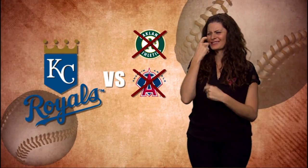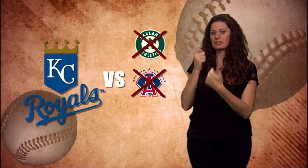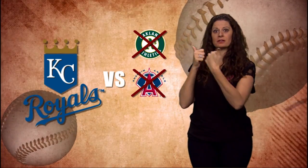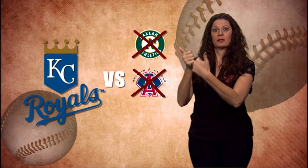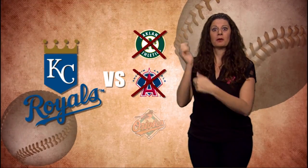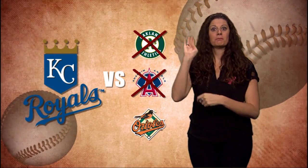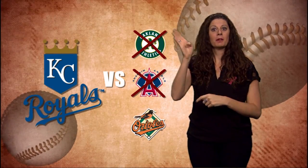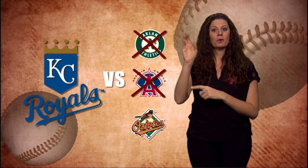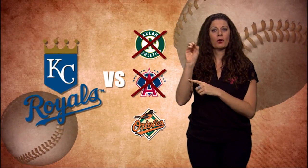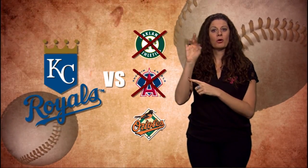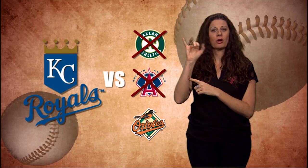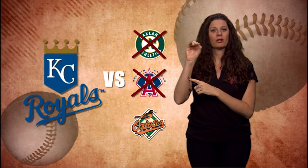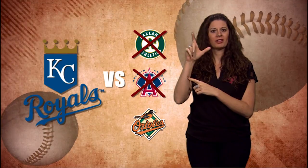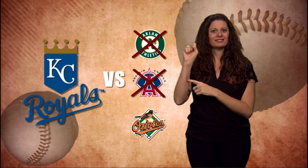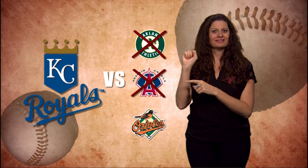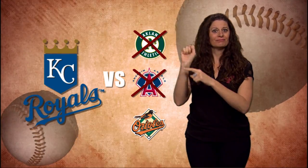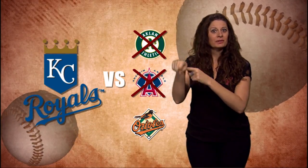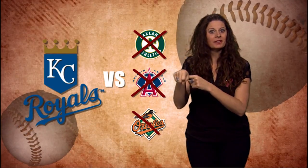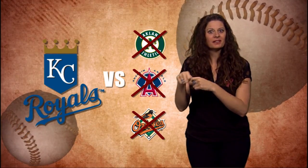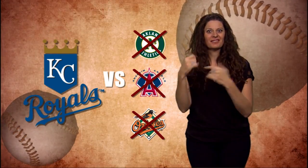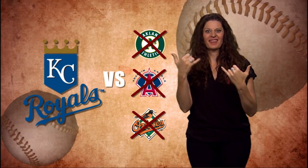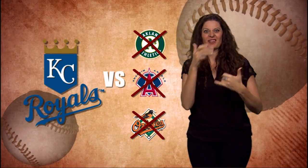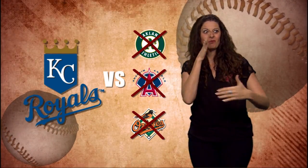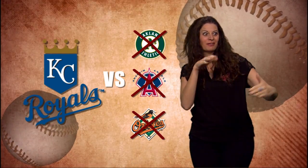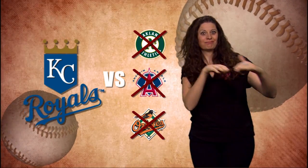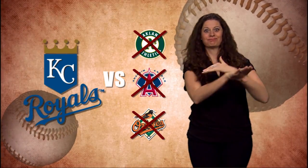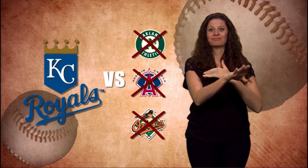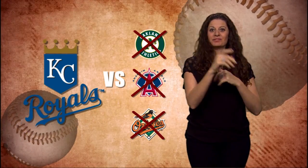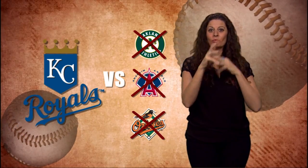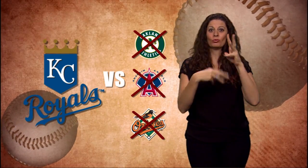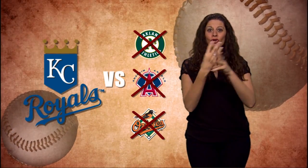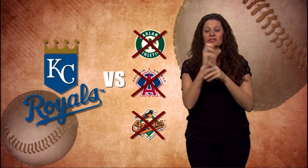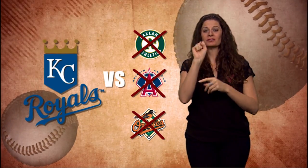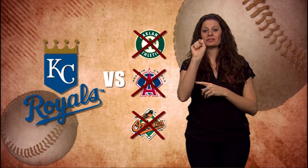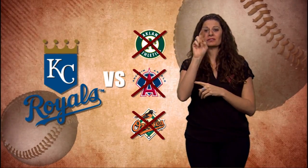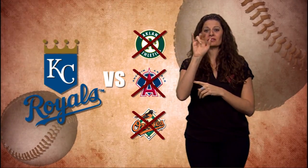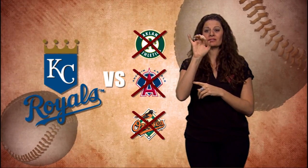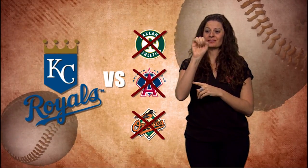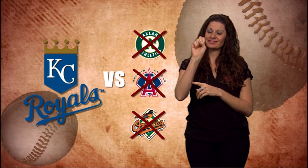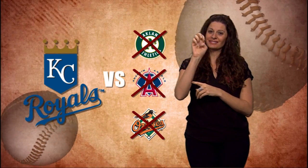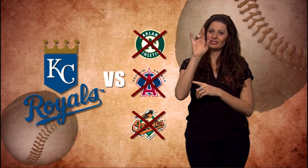Orioles to ensure their spot in the World Series where they will face the San Francisco